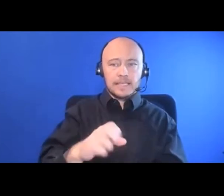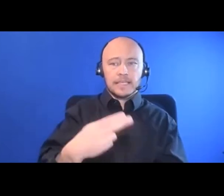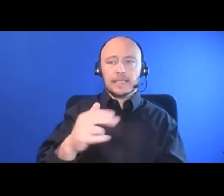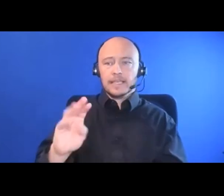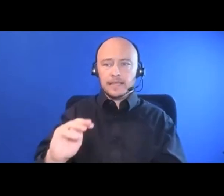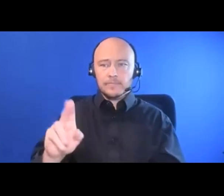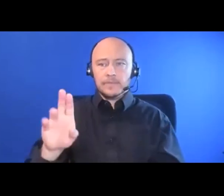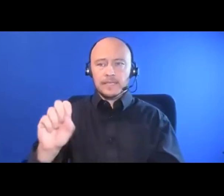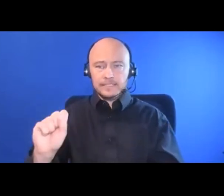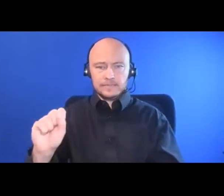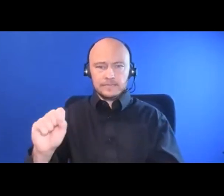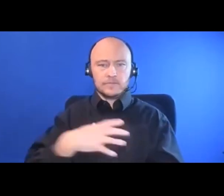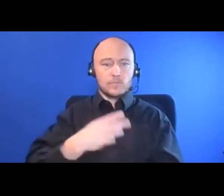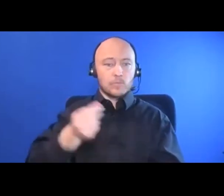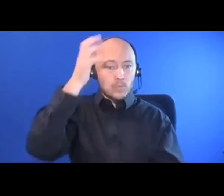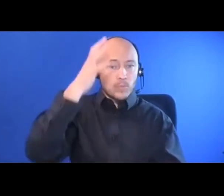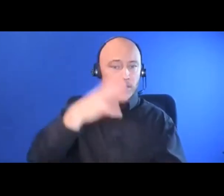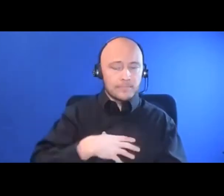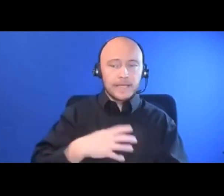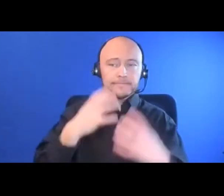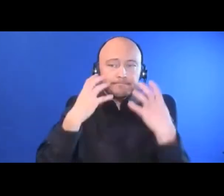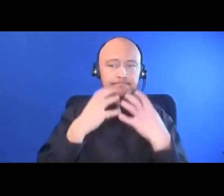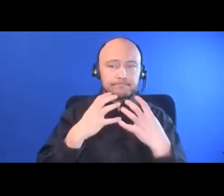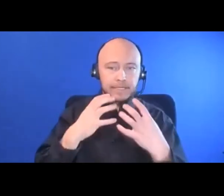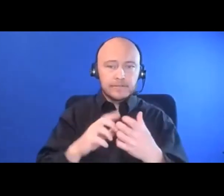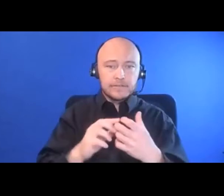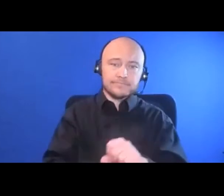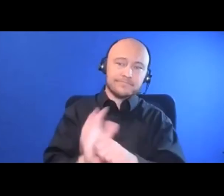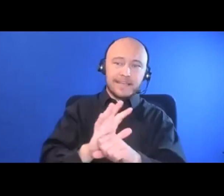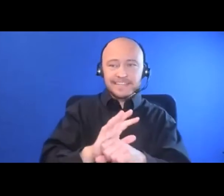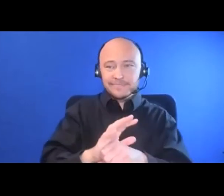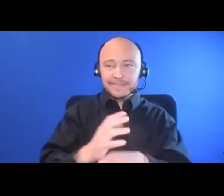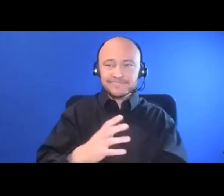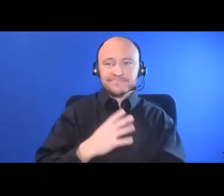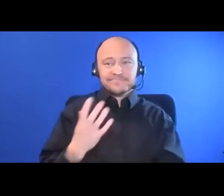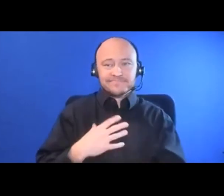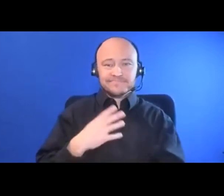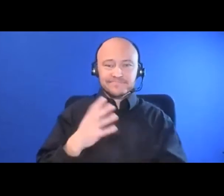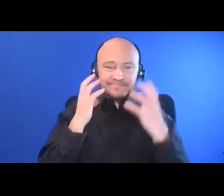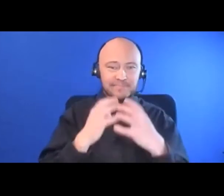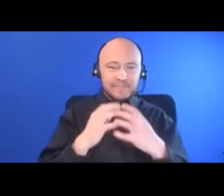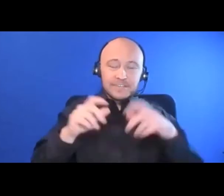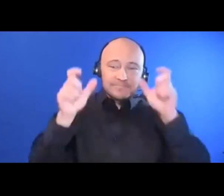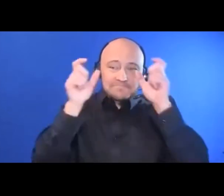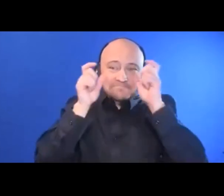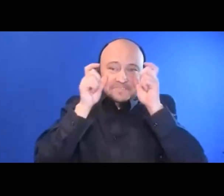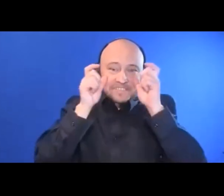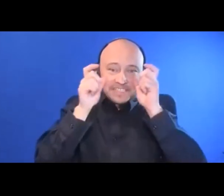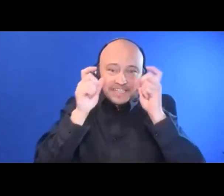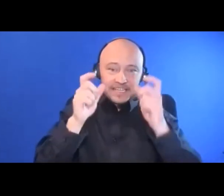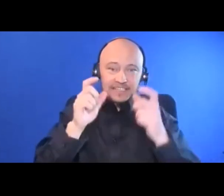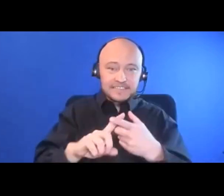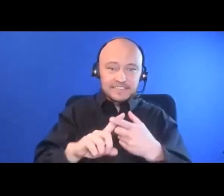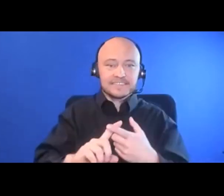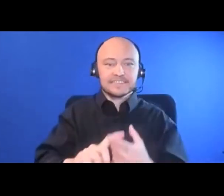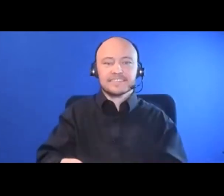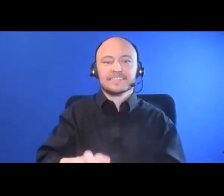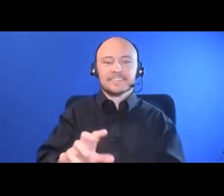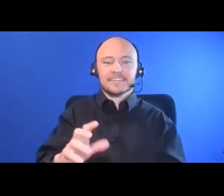I'm a white man with a beard, a pandemic-style beard, some glasses and a faded corduroy jacket